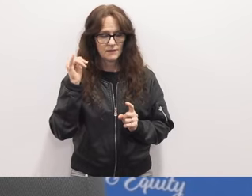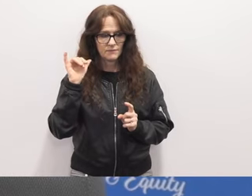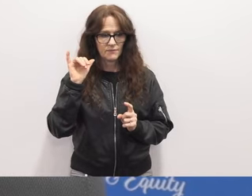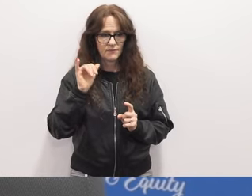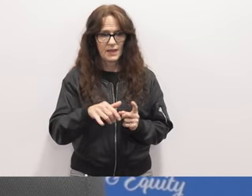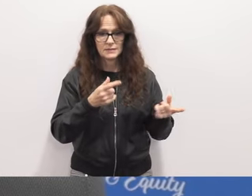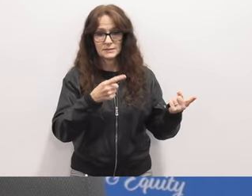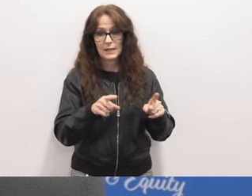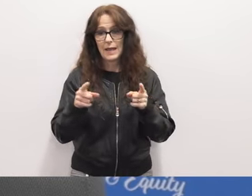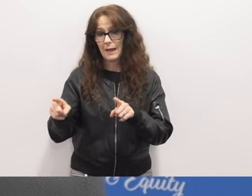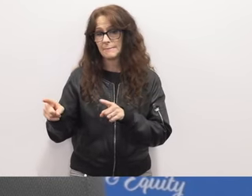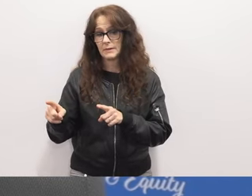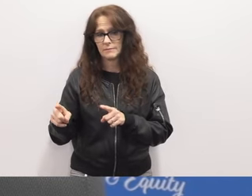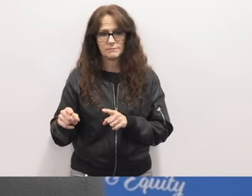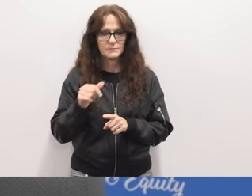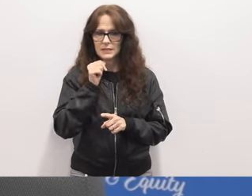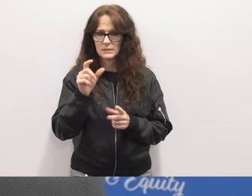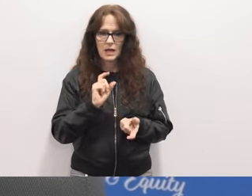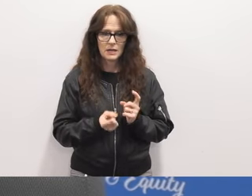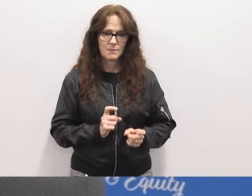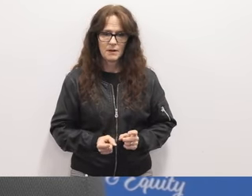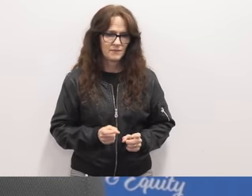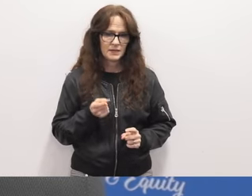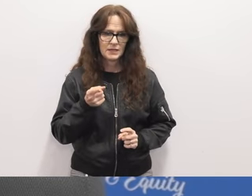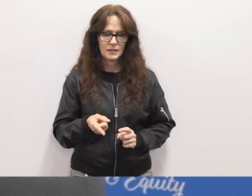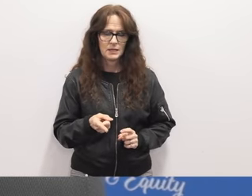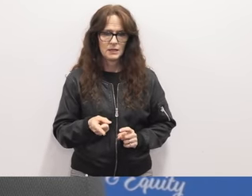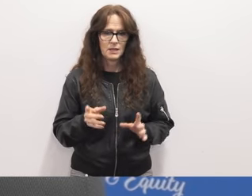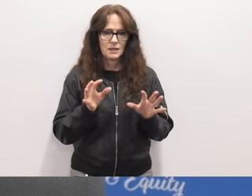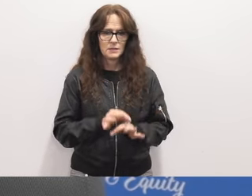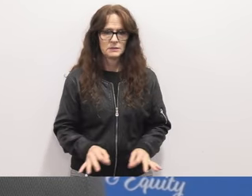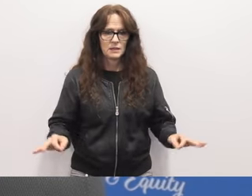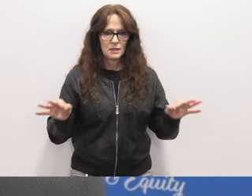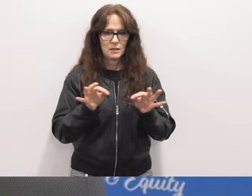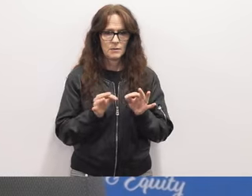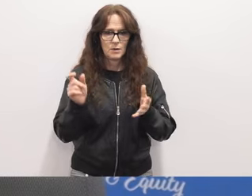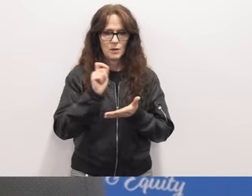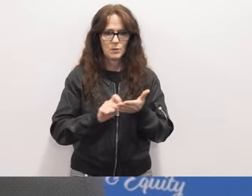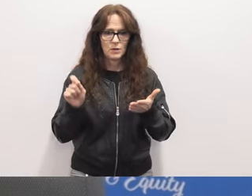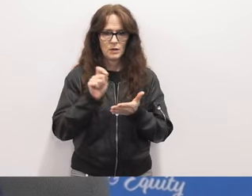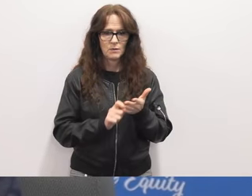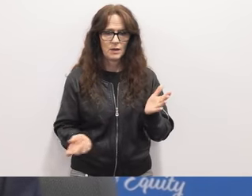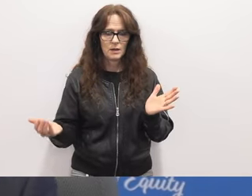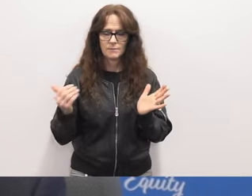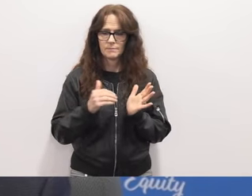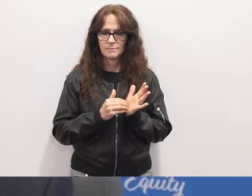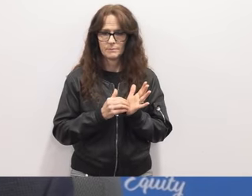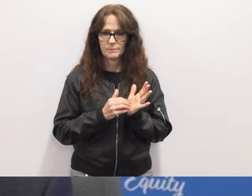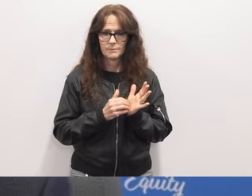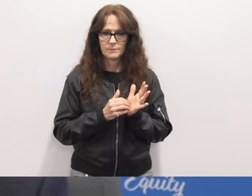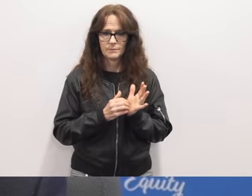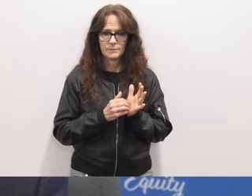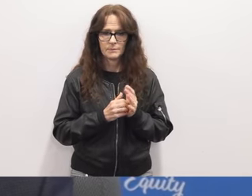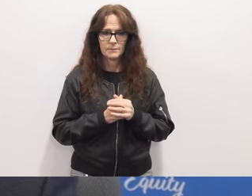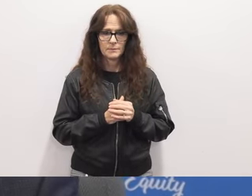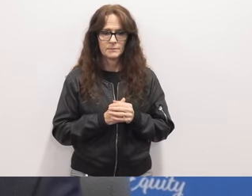because that's not a modification, that's a significant rewrite of goal four. [Jill Baker] Yeah. I can tell you, Dr. Benitez,